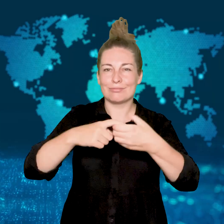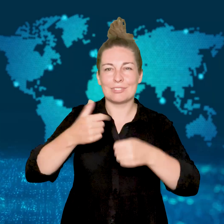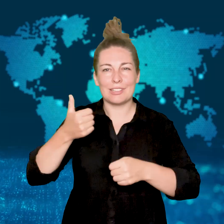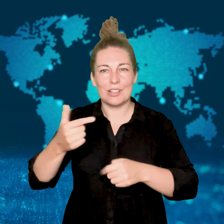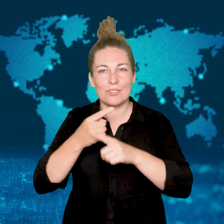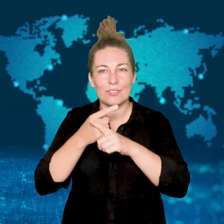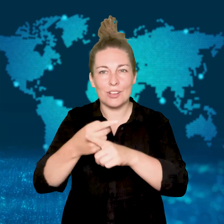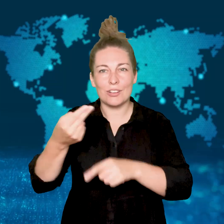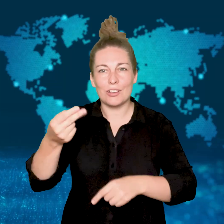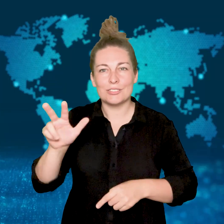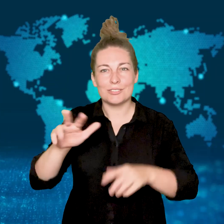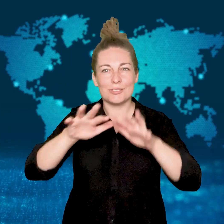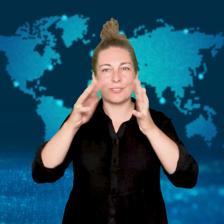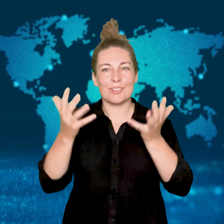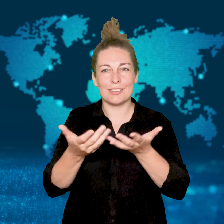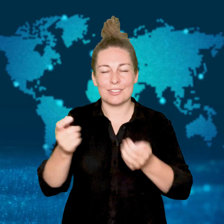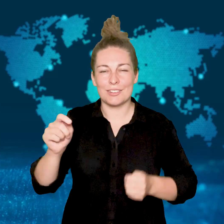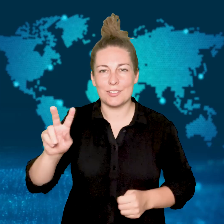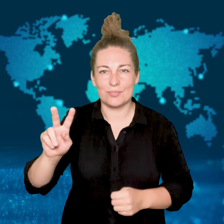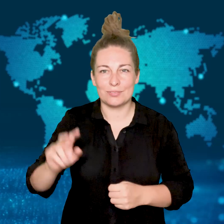to get new video updates! See you next time!